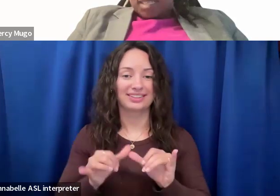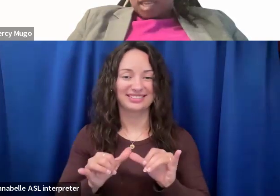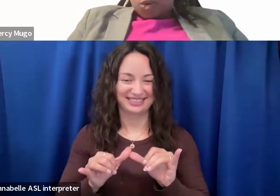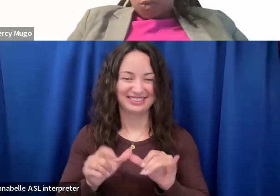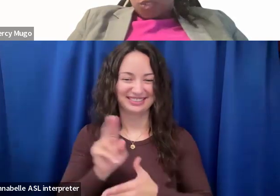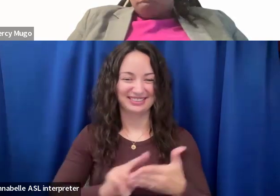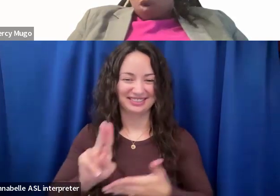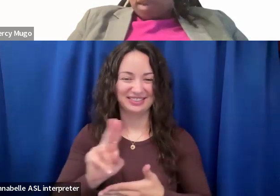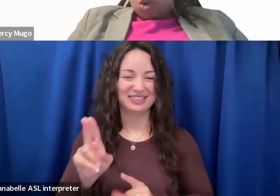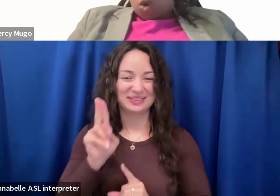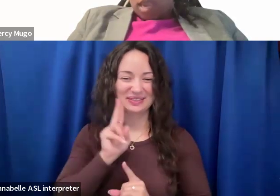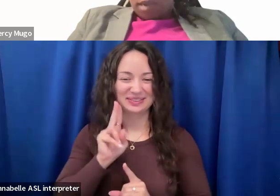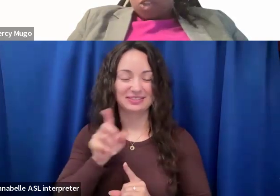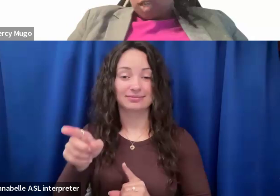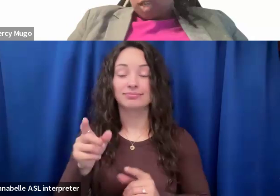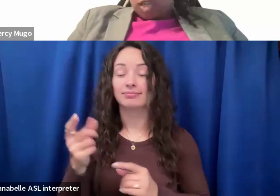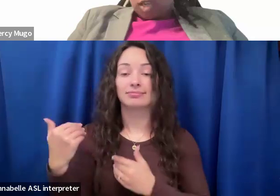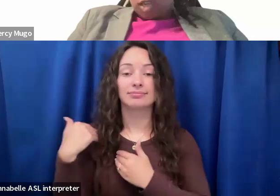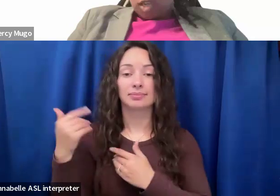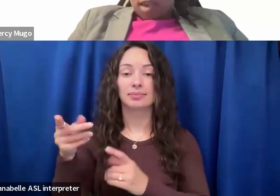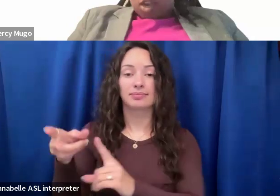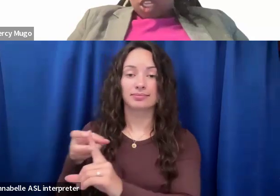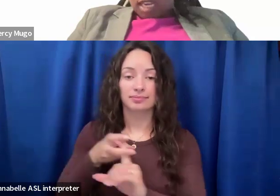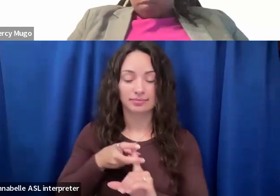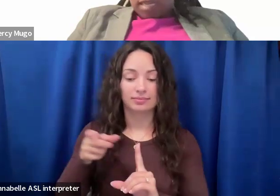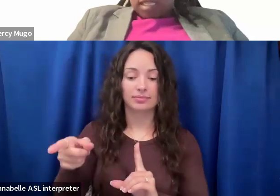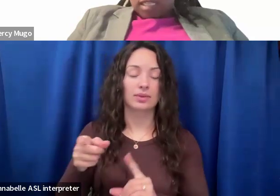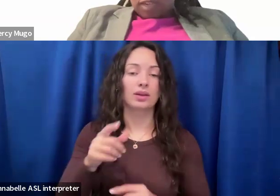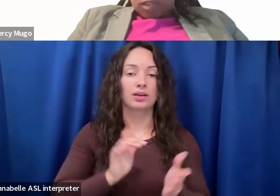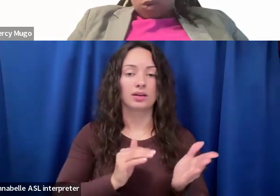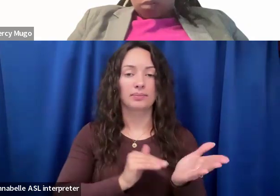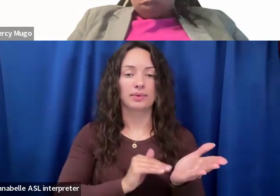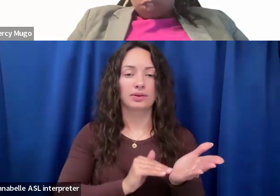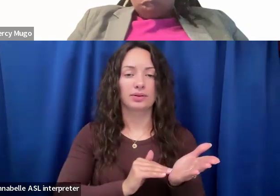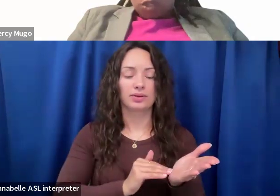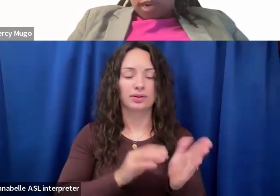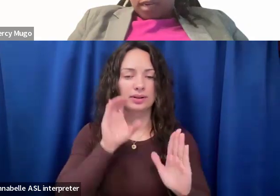research includes biomedical imaging and she has made significant contributions to